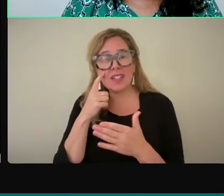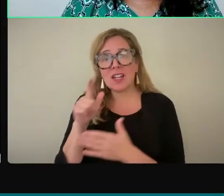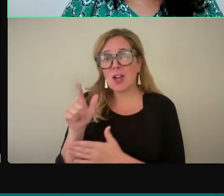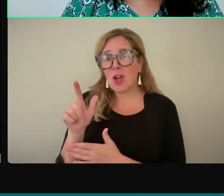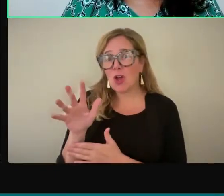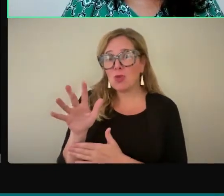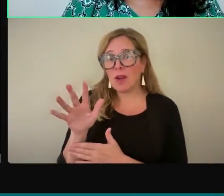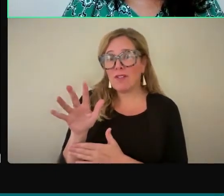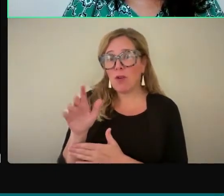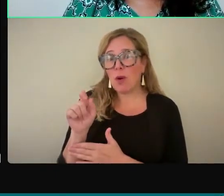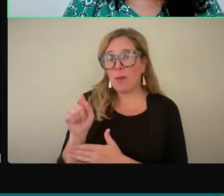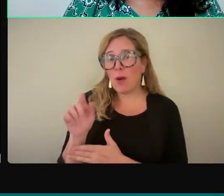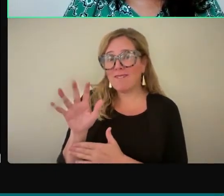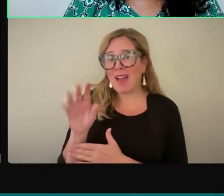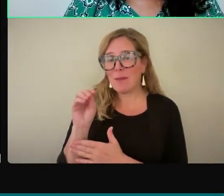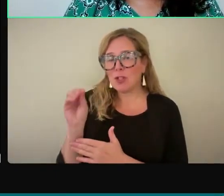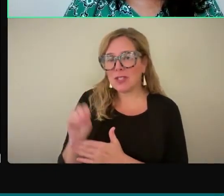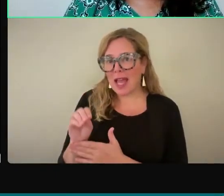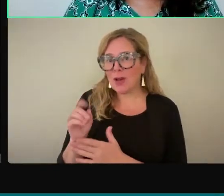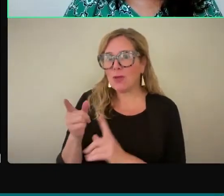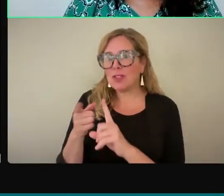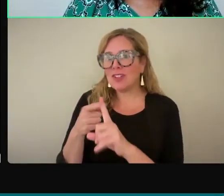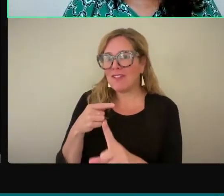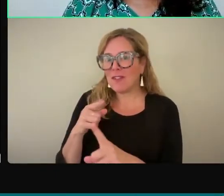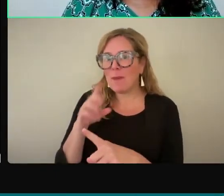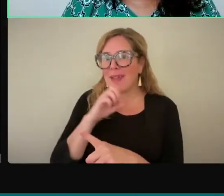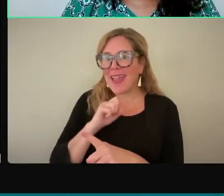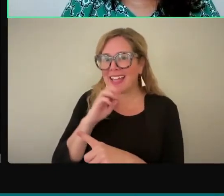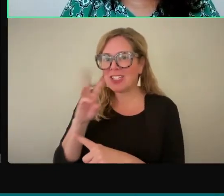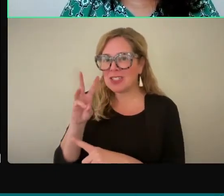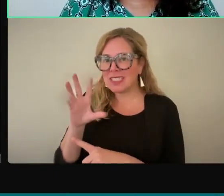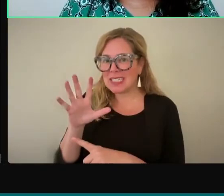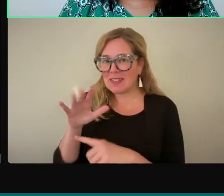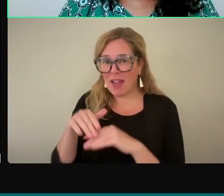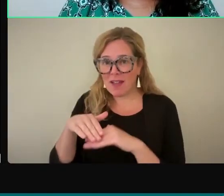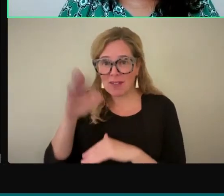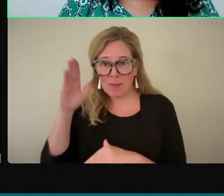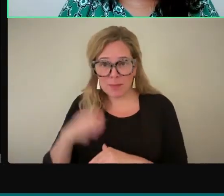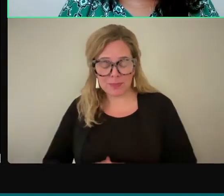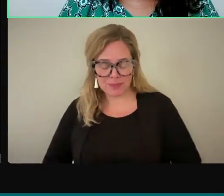came from the 65 + age group. Similarly on YouTube, again,